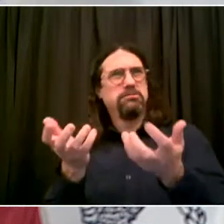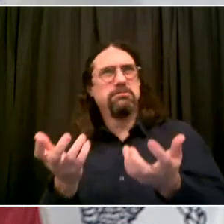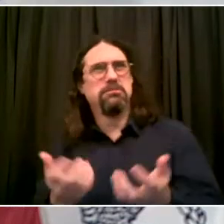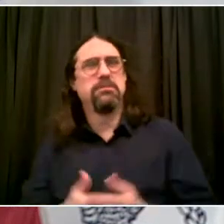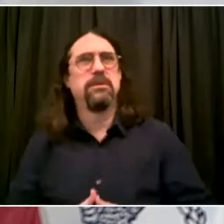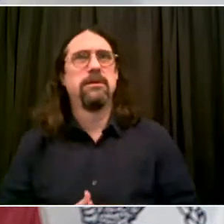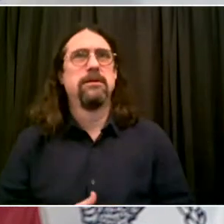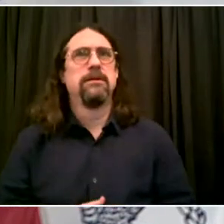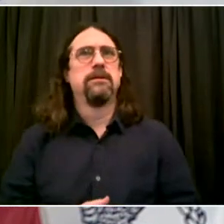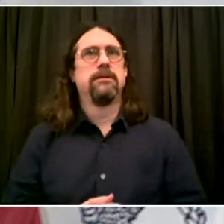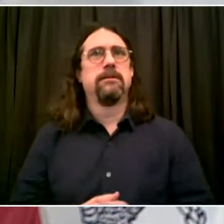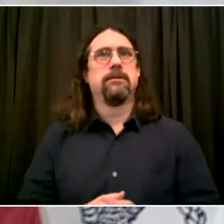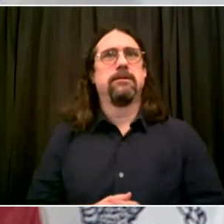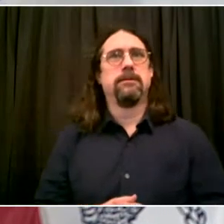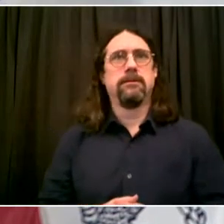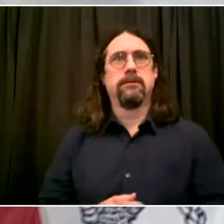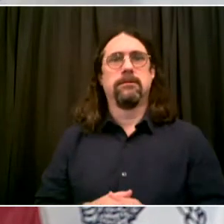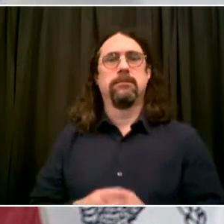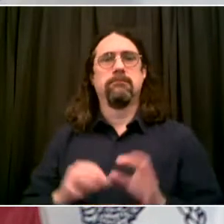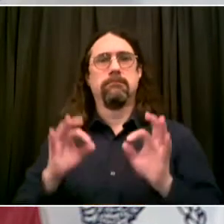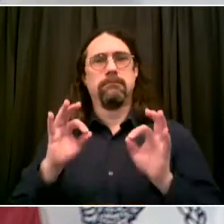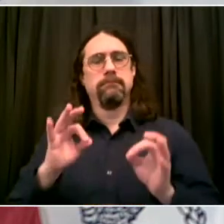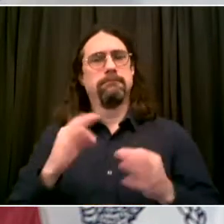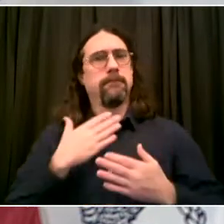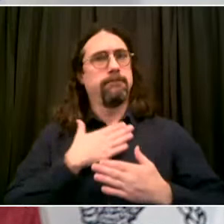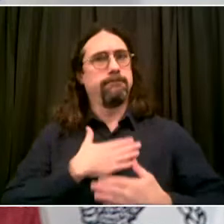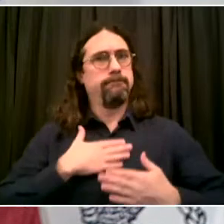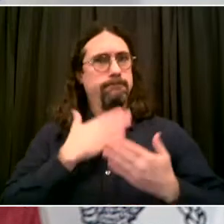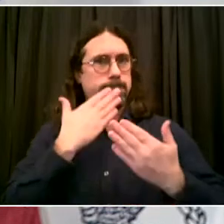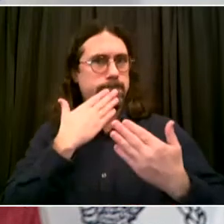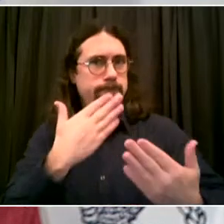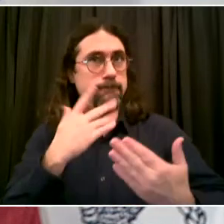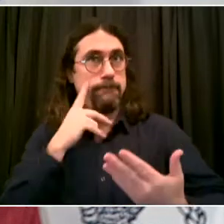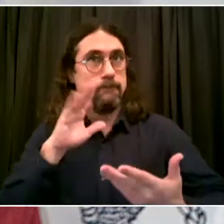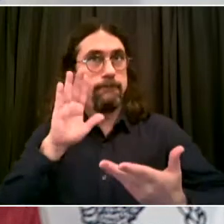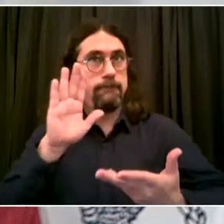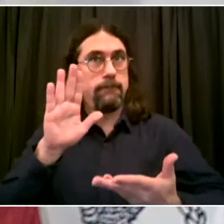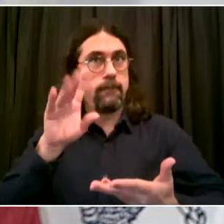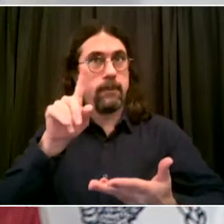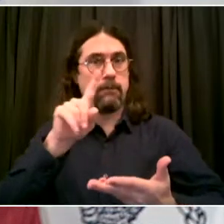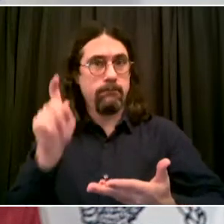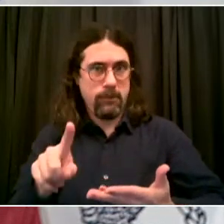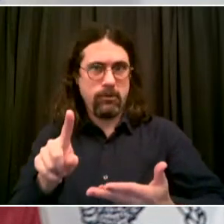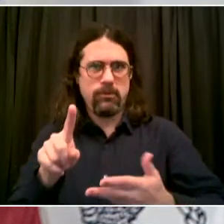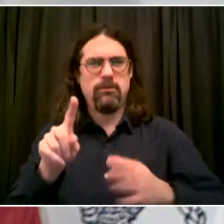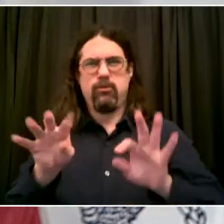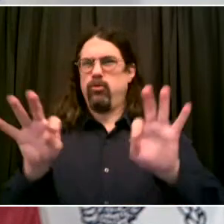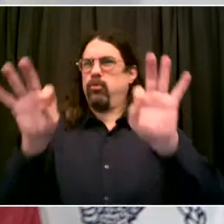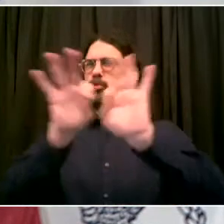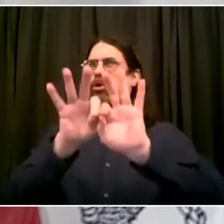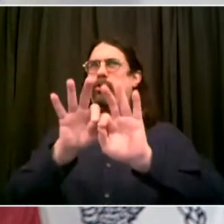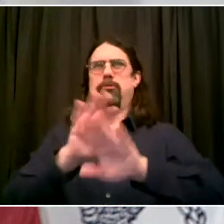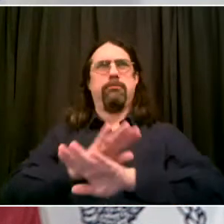PRIORITY NEIGHBORHOODS? I APPRECIATE THE QUESTION I DON'T WANT THERE